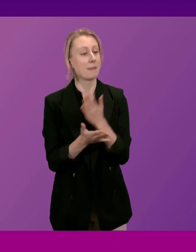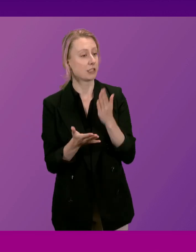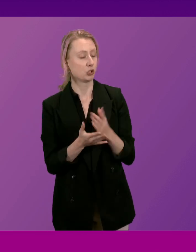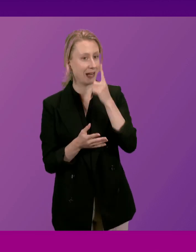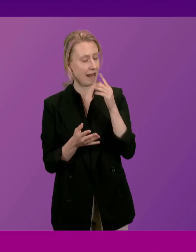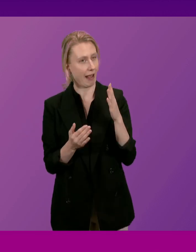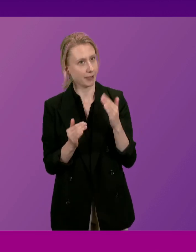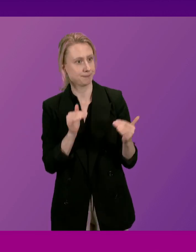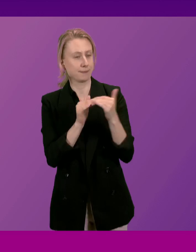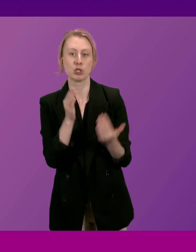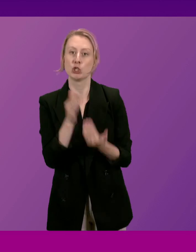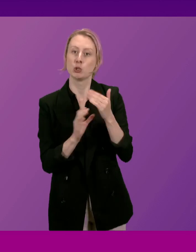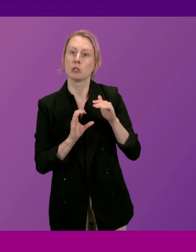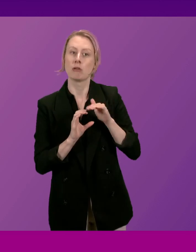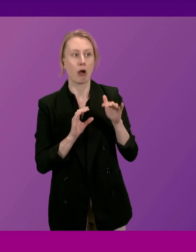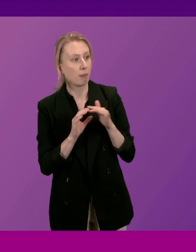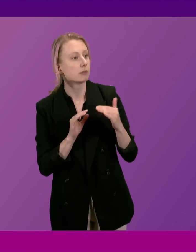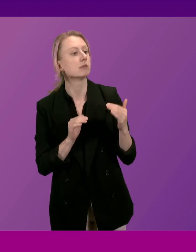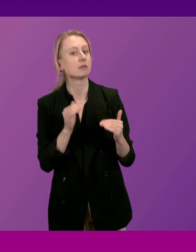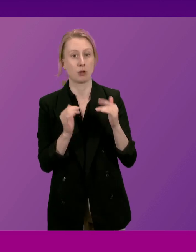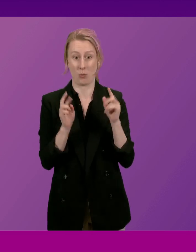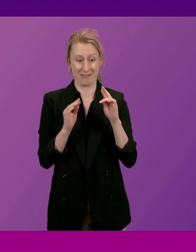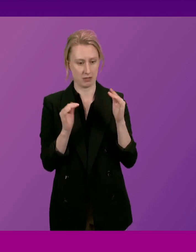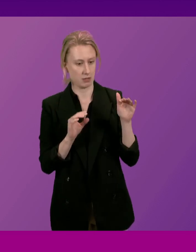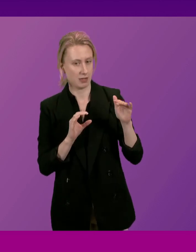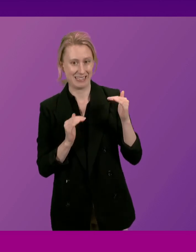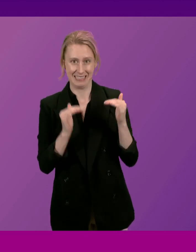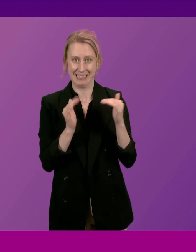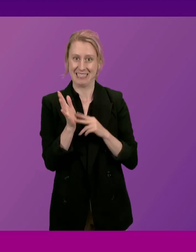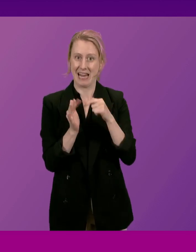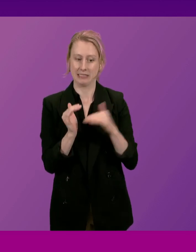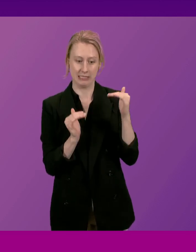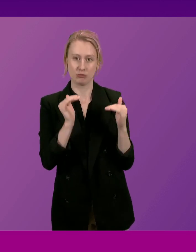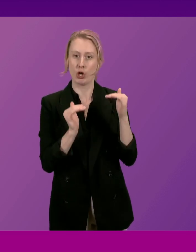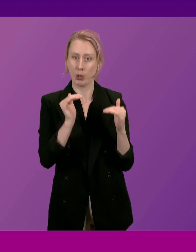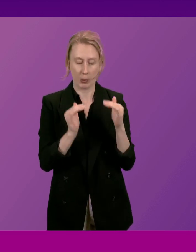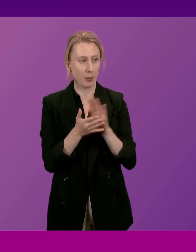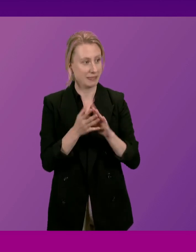budgets and build a path to net zero that creates good jobs and saves people money.